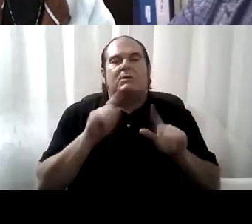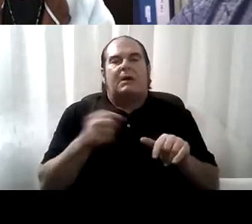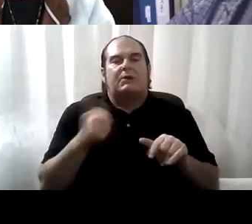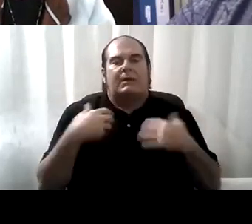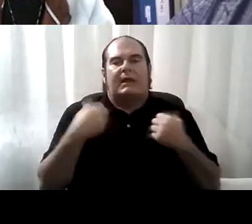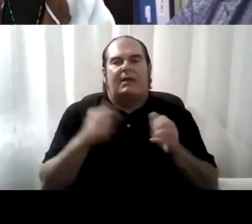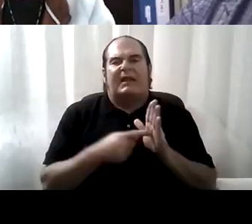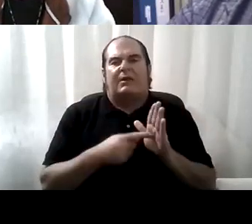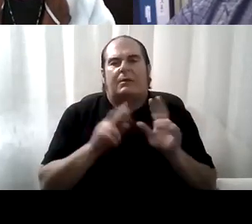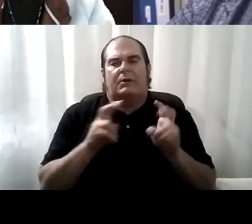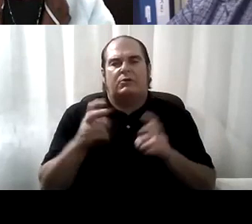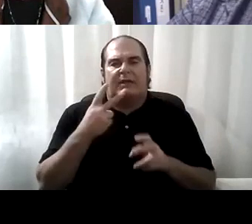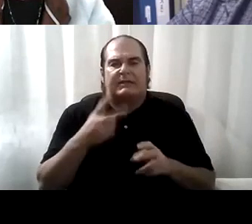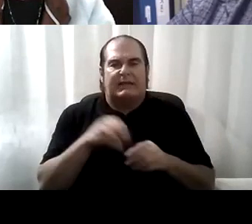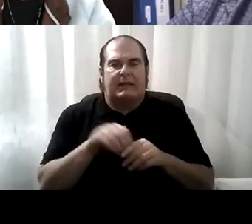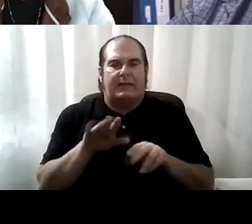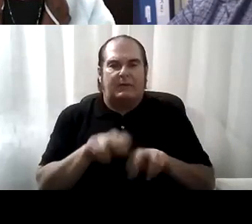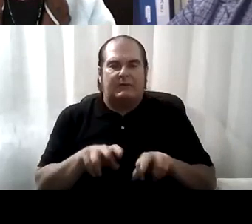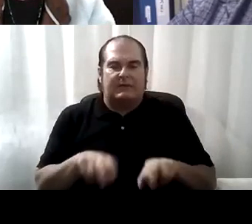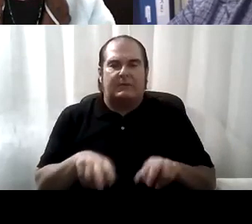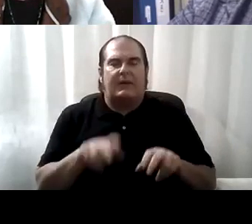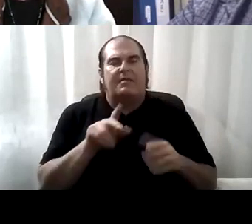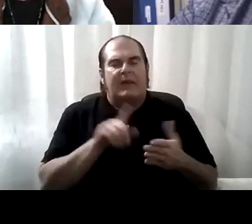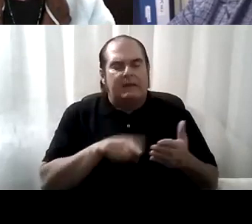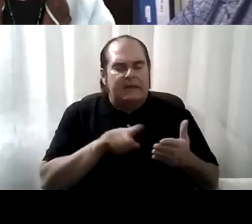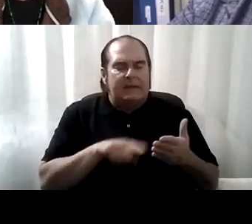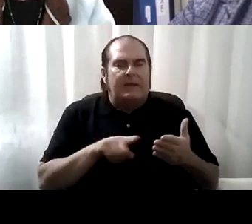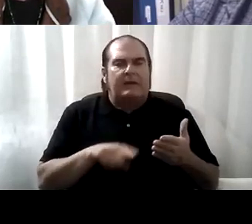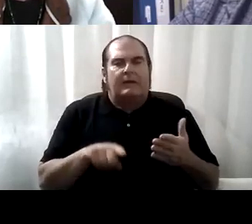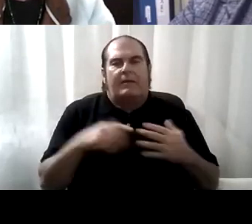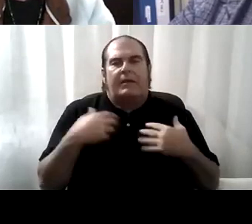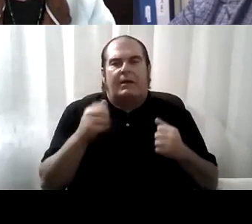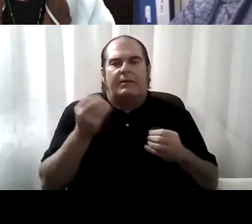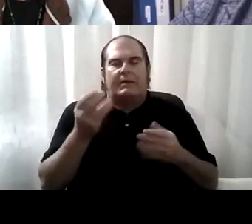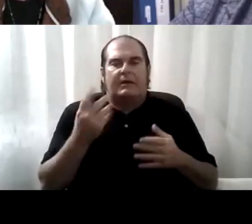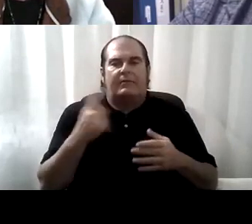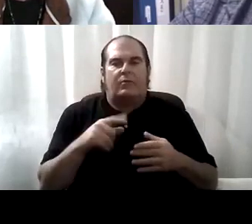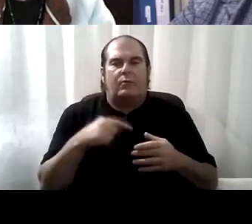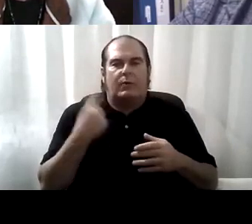They examine our health data for health risk indicators and make contacts when appropriate.